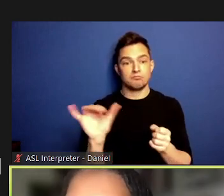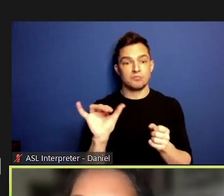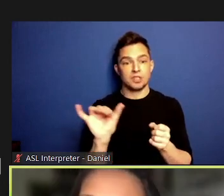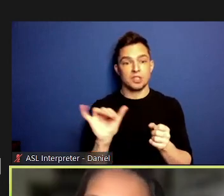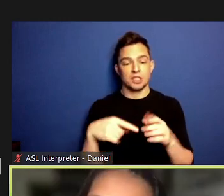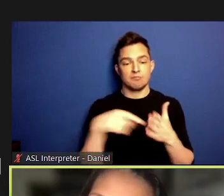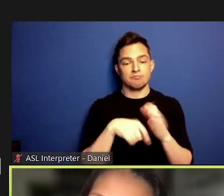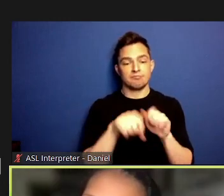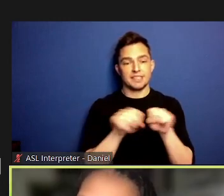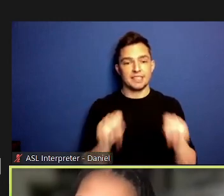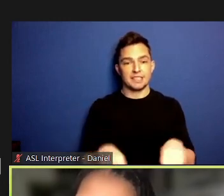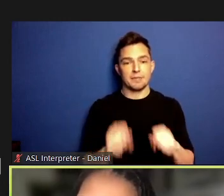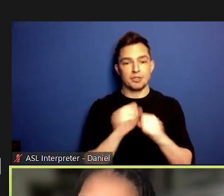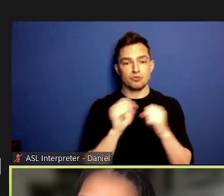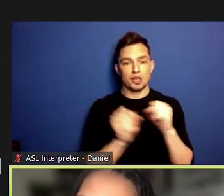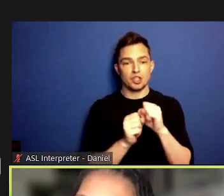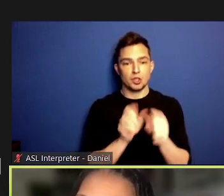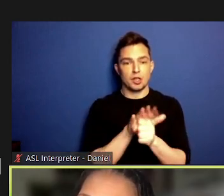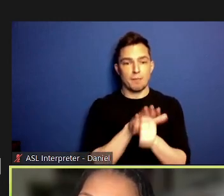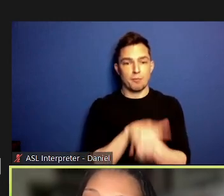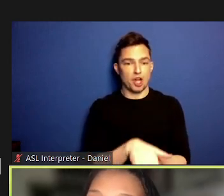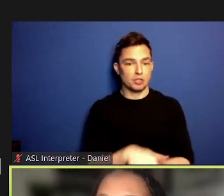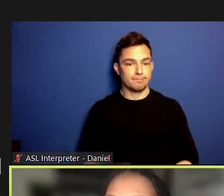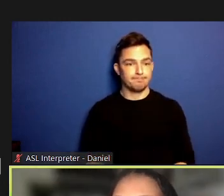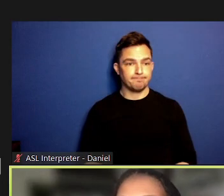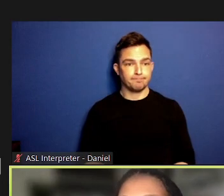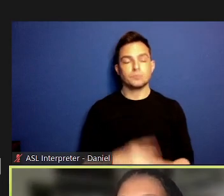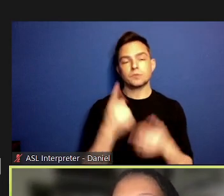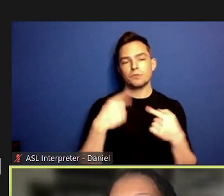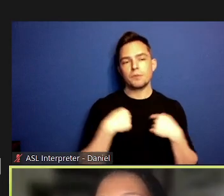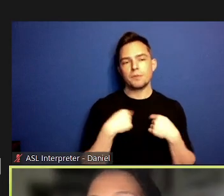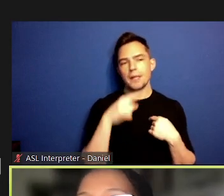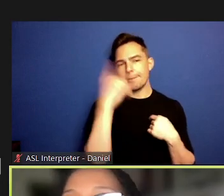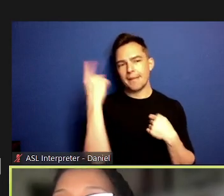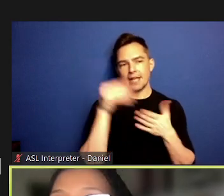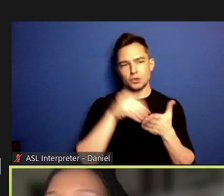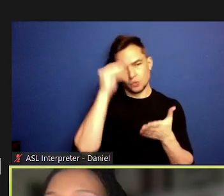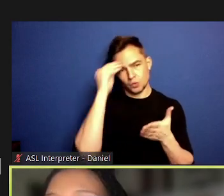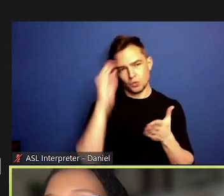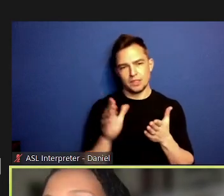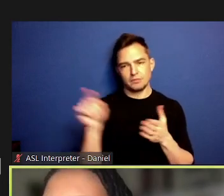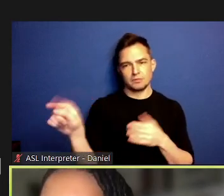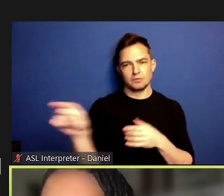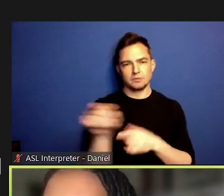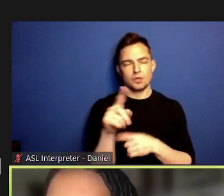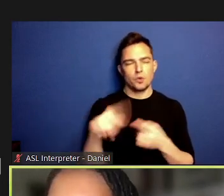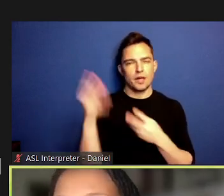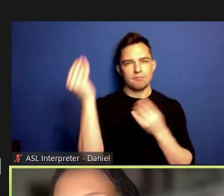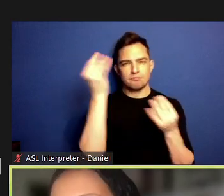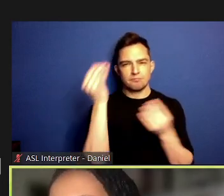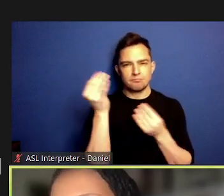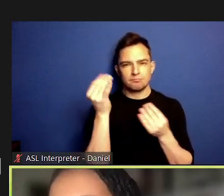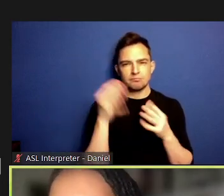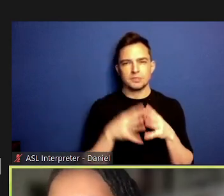and structural problem. For me, Black students. When I think about it, and I always reference